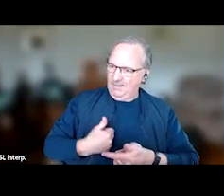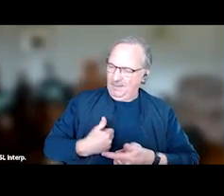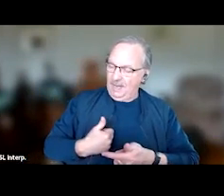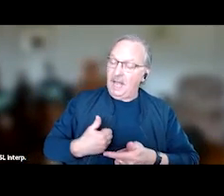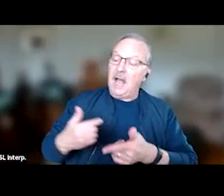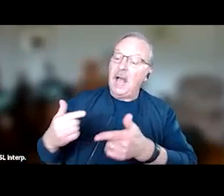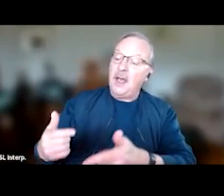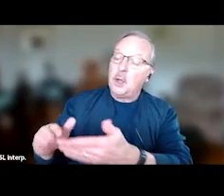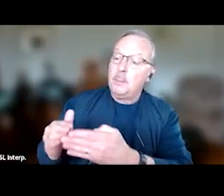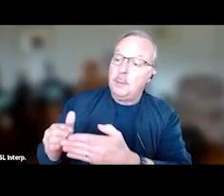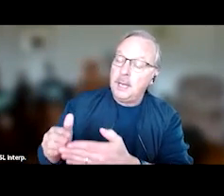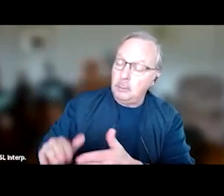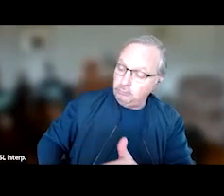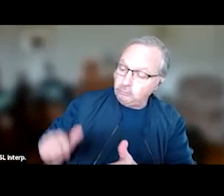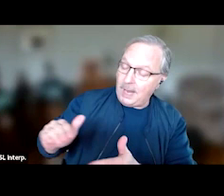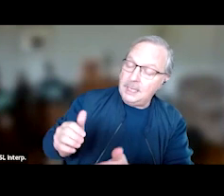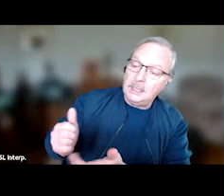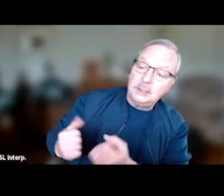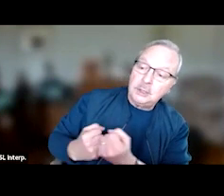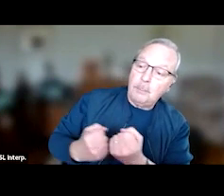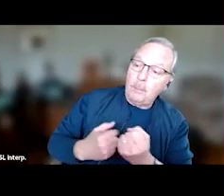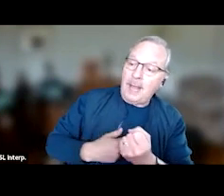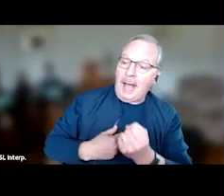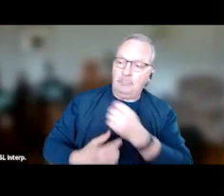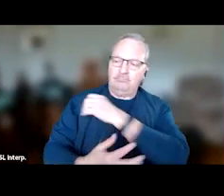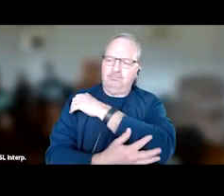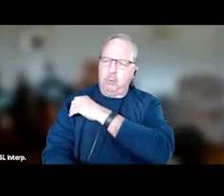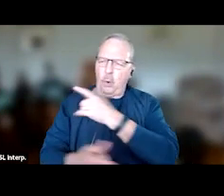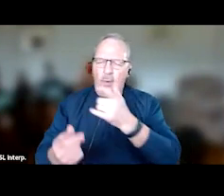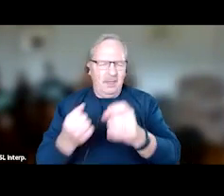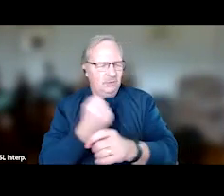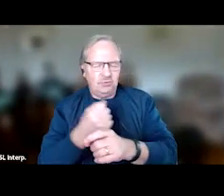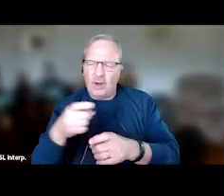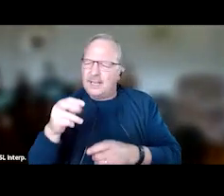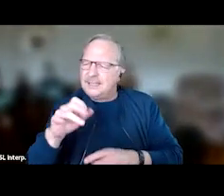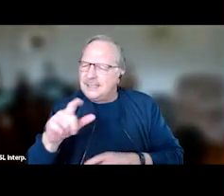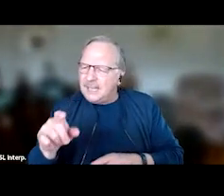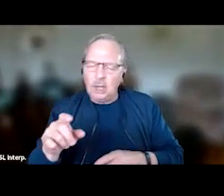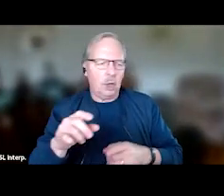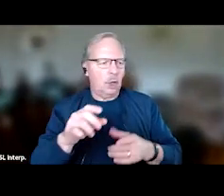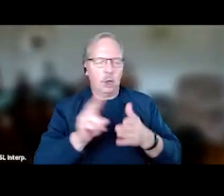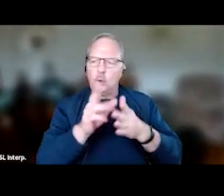I grew up in poverty in an urban of drug dealers, drug users, and gang violence.